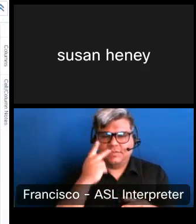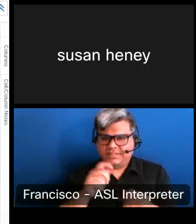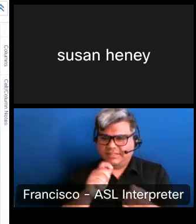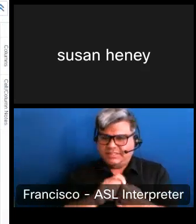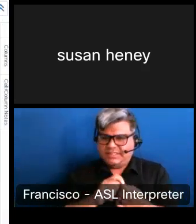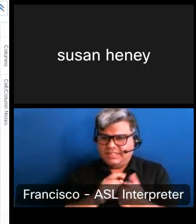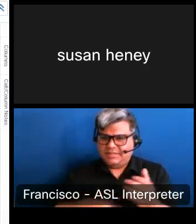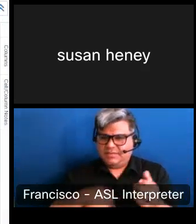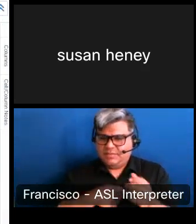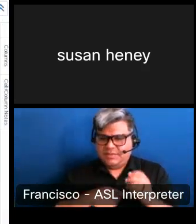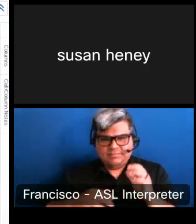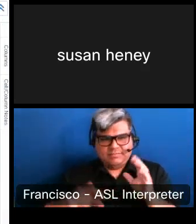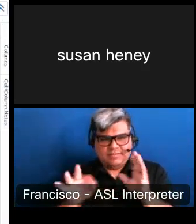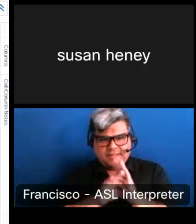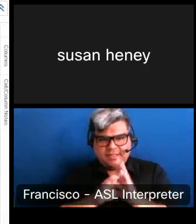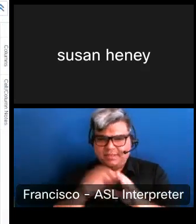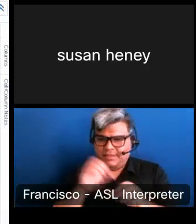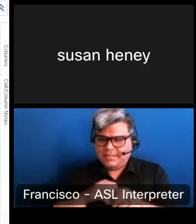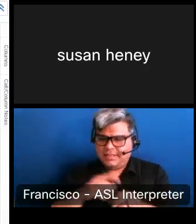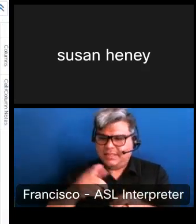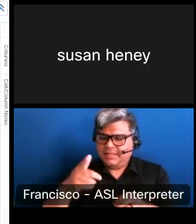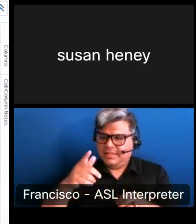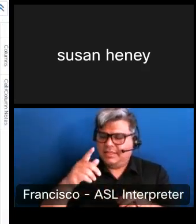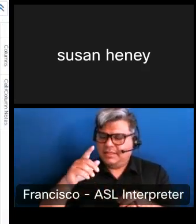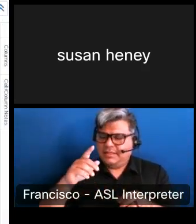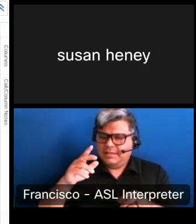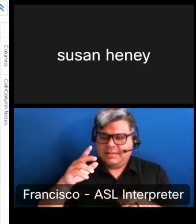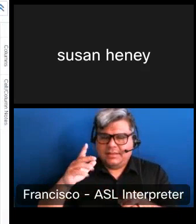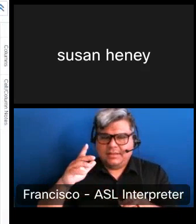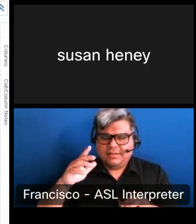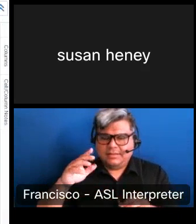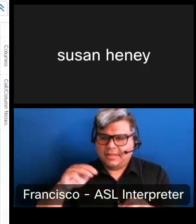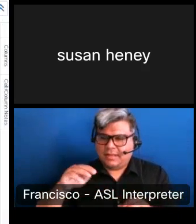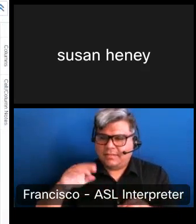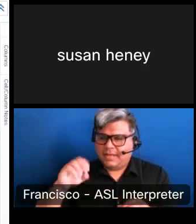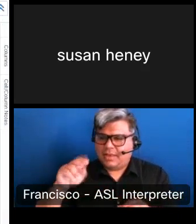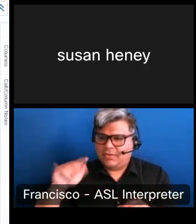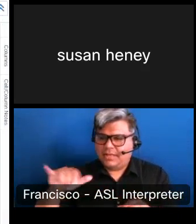County, Pennsylvania. Now to get a better view of this table, if you click this left chevron,